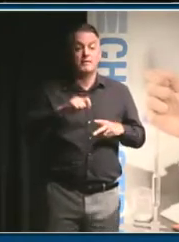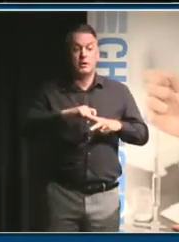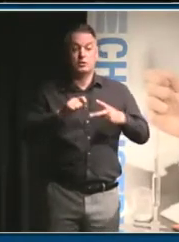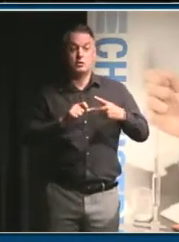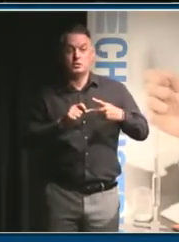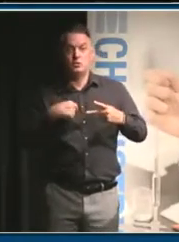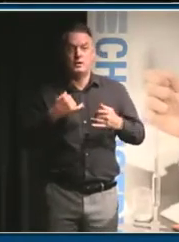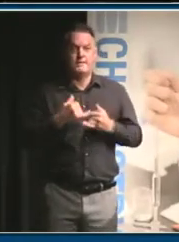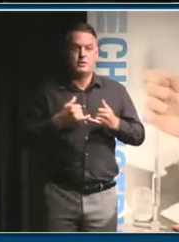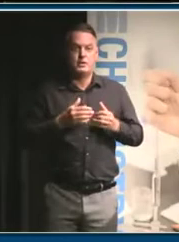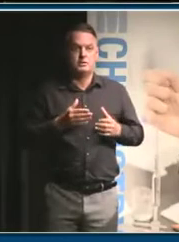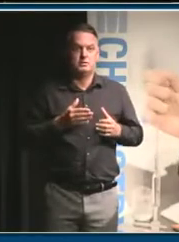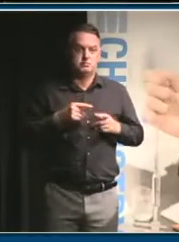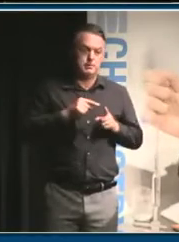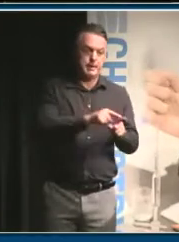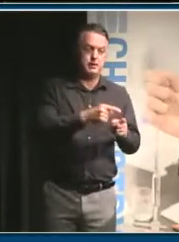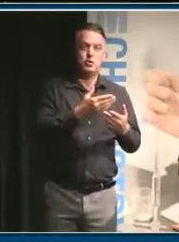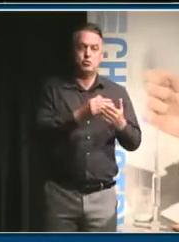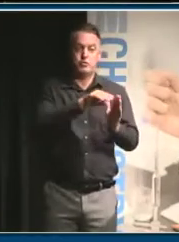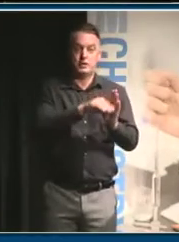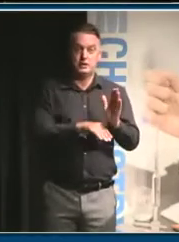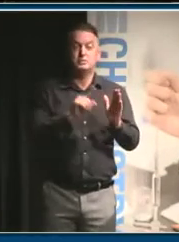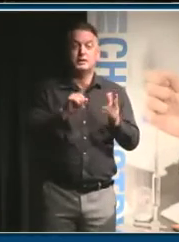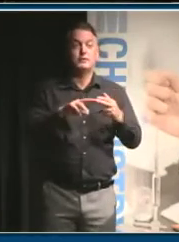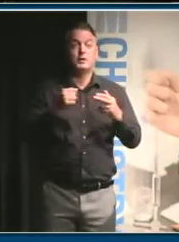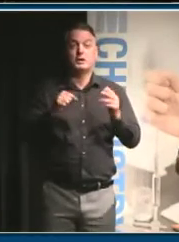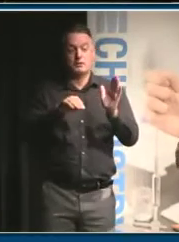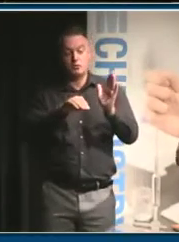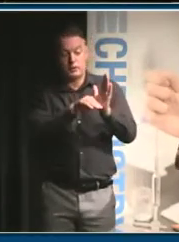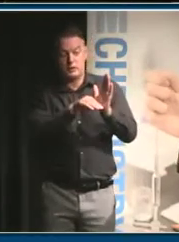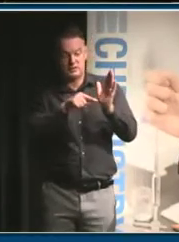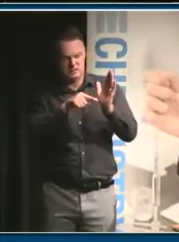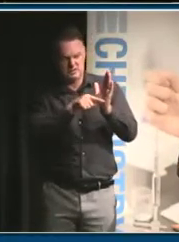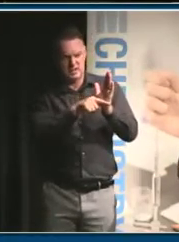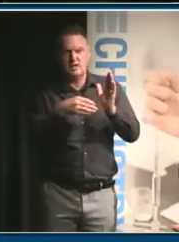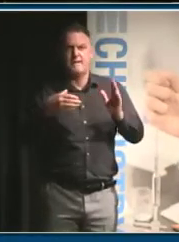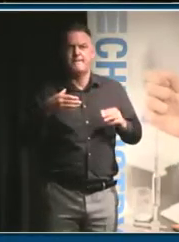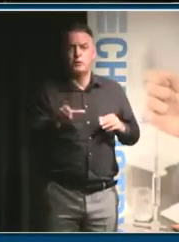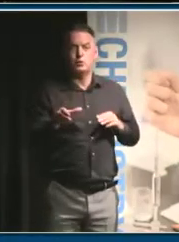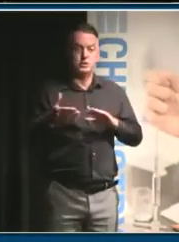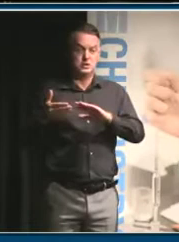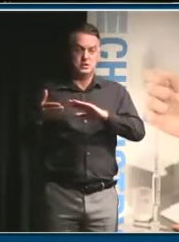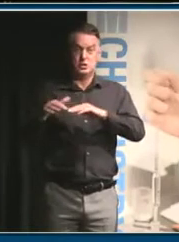on regulations but anytime we have a regulation that's forcing society to use a technology that